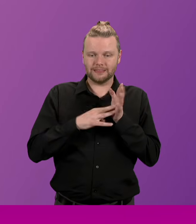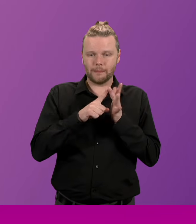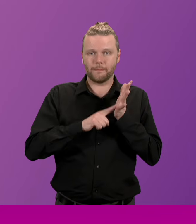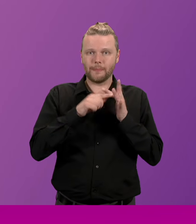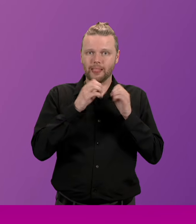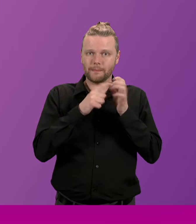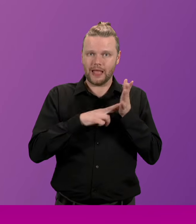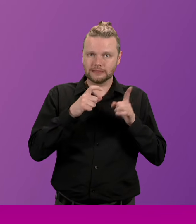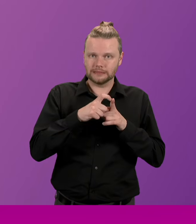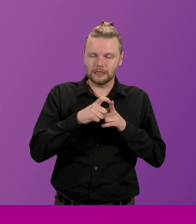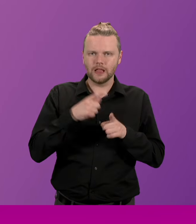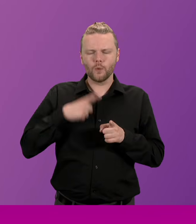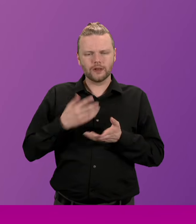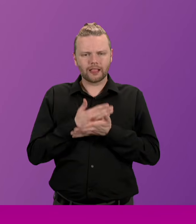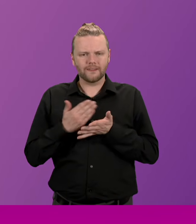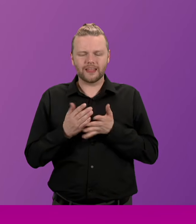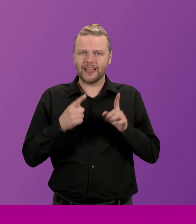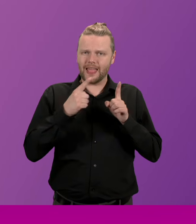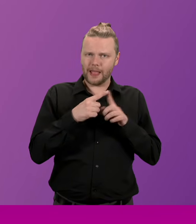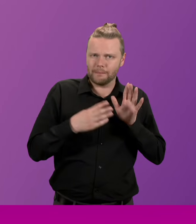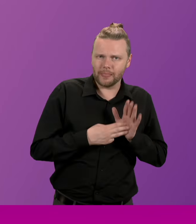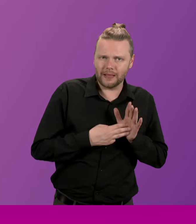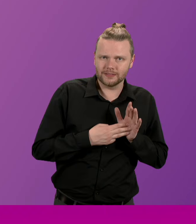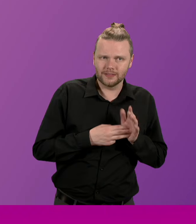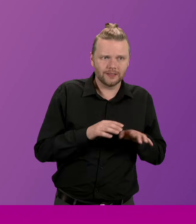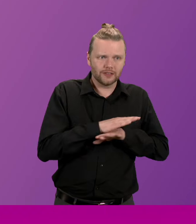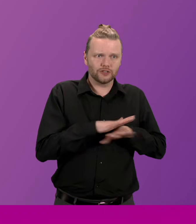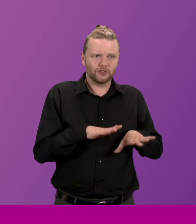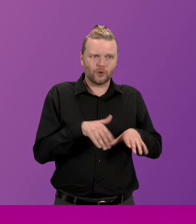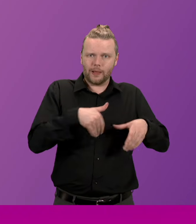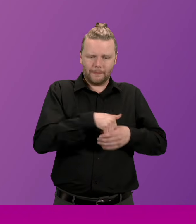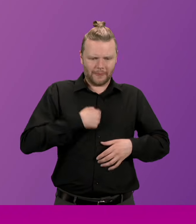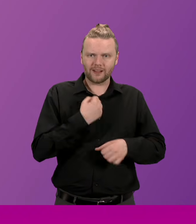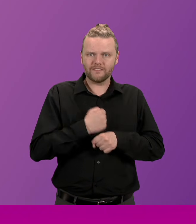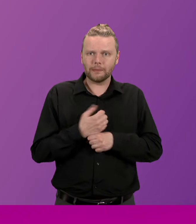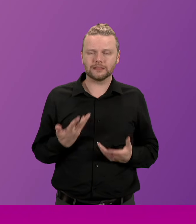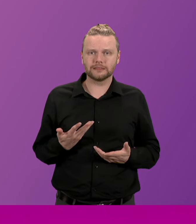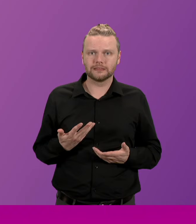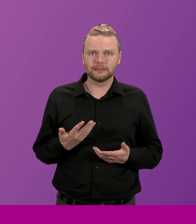just want to clarify that Ed Miliband is not a member of my Government; he is a member of the